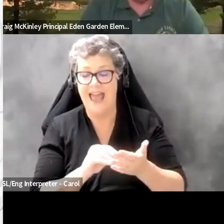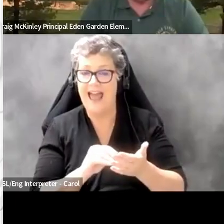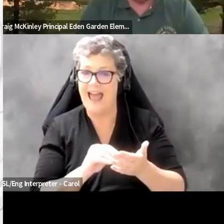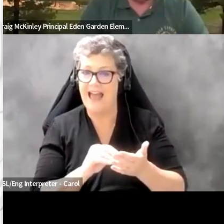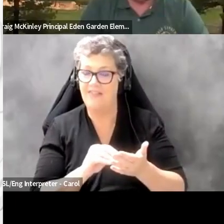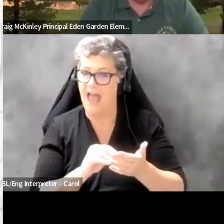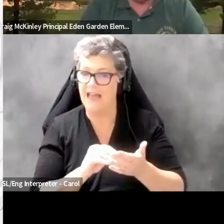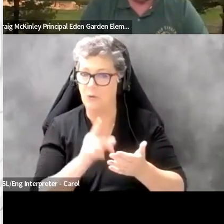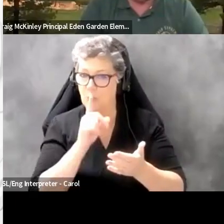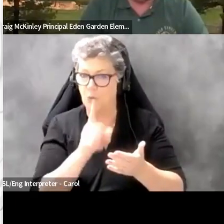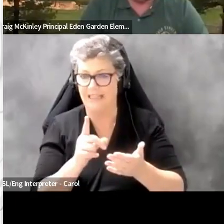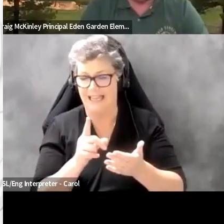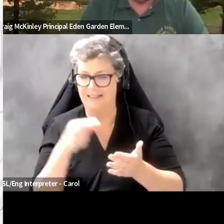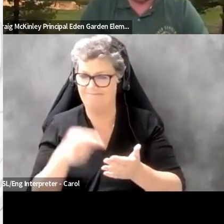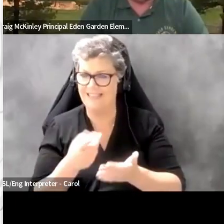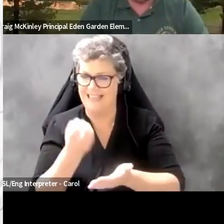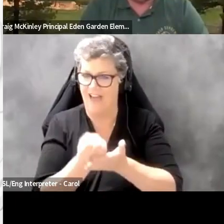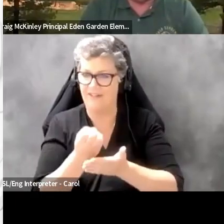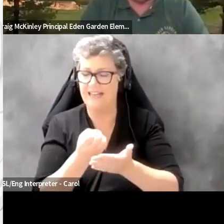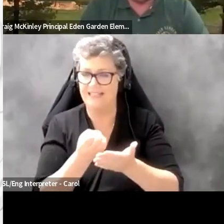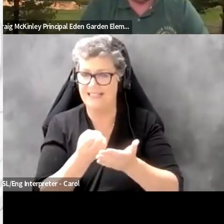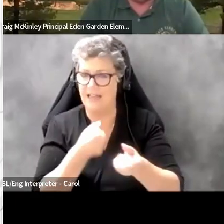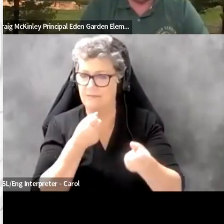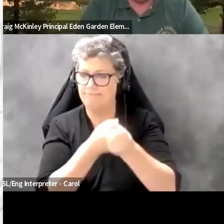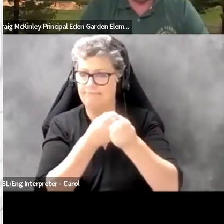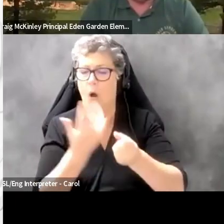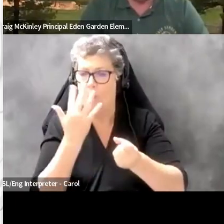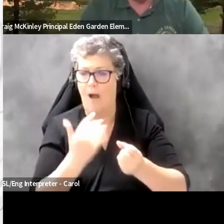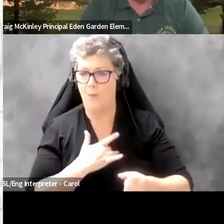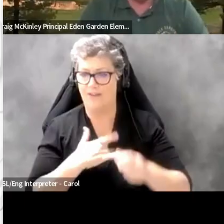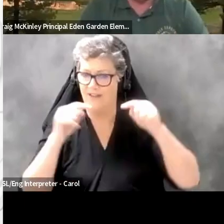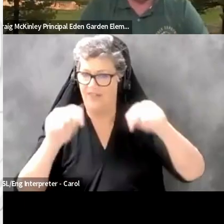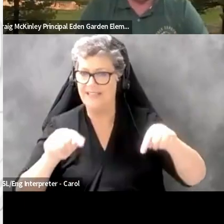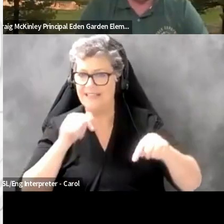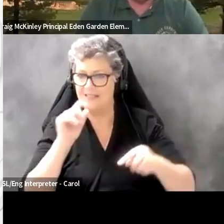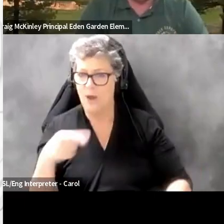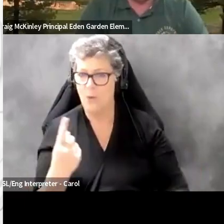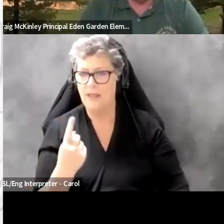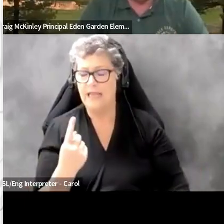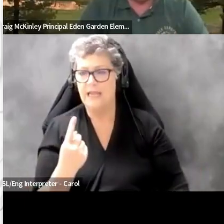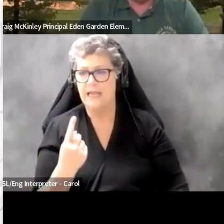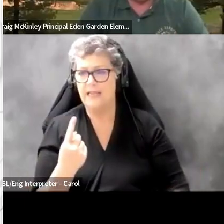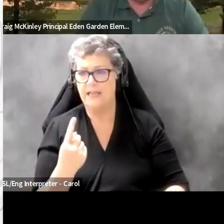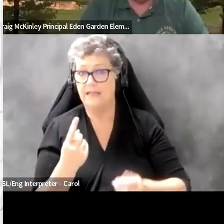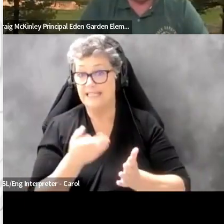know the evidence that backs up why we think that this is not only suggested or recommended